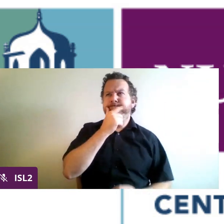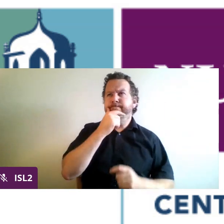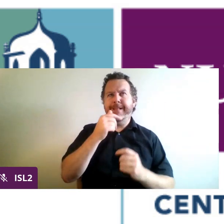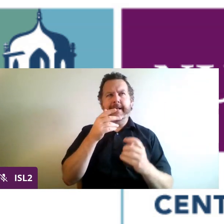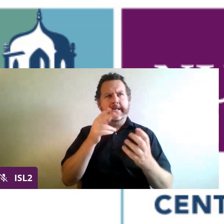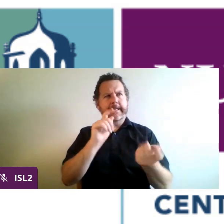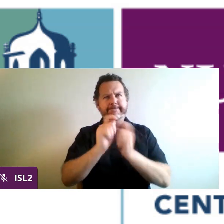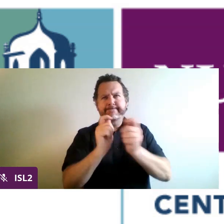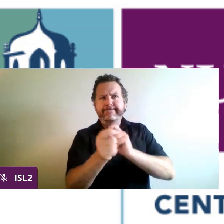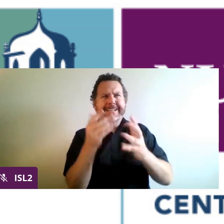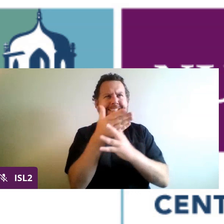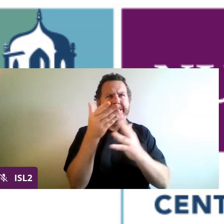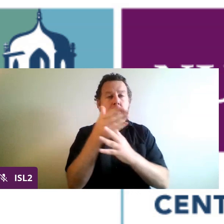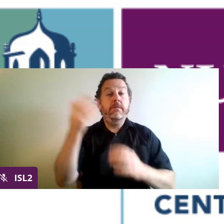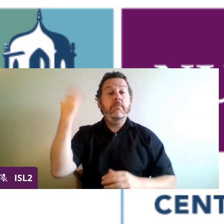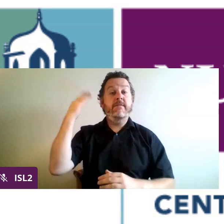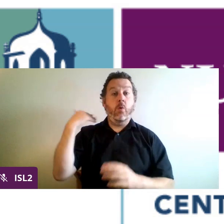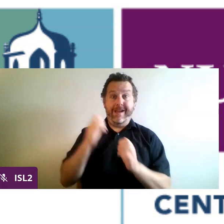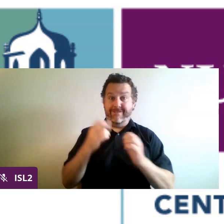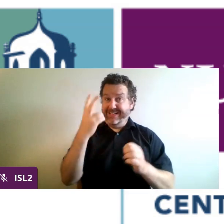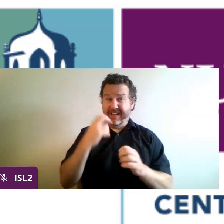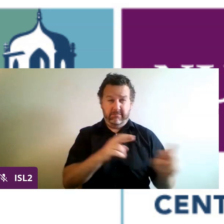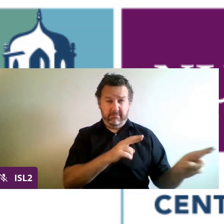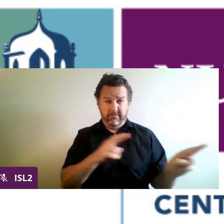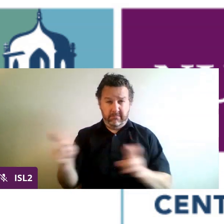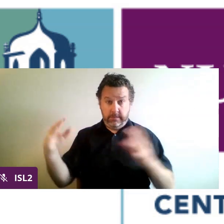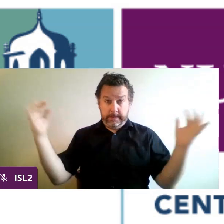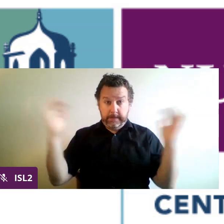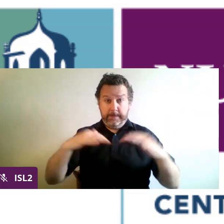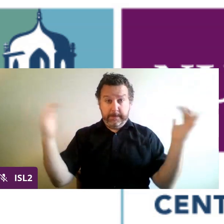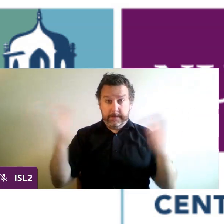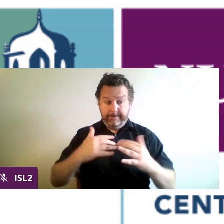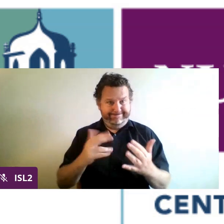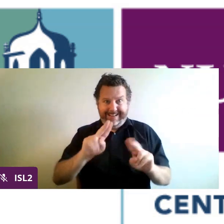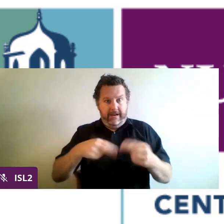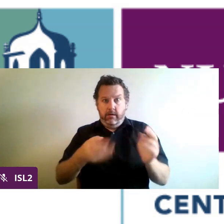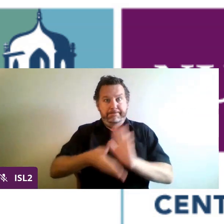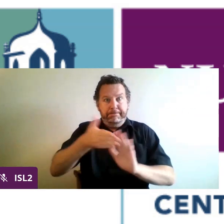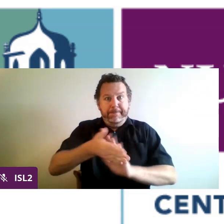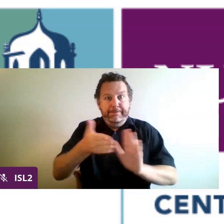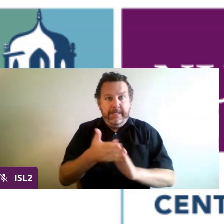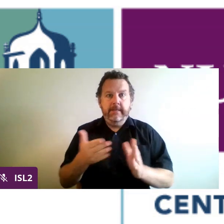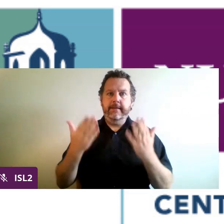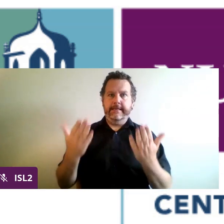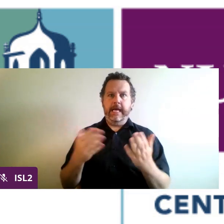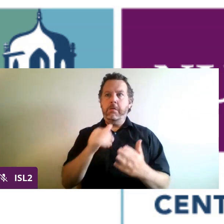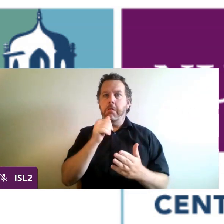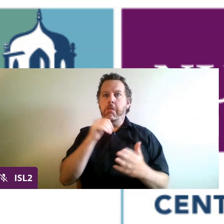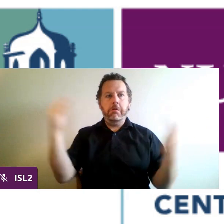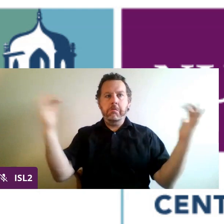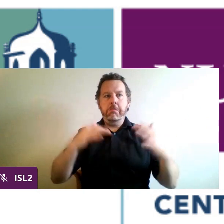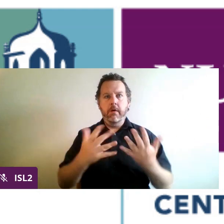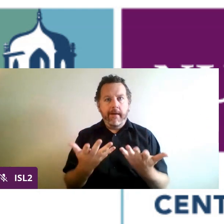creatively, things not possible before because there would have been patrons in the theatre. How do we utilise this moment to create access